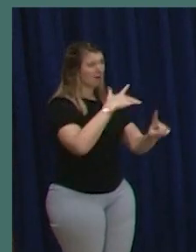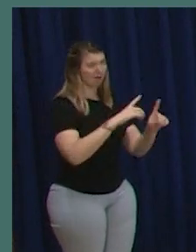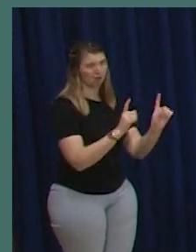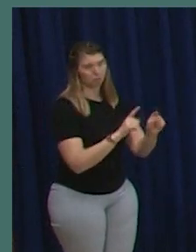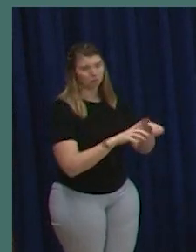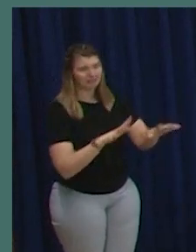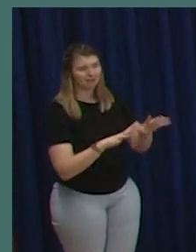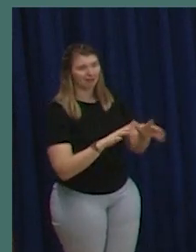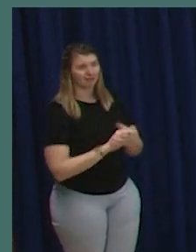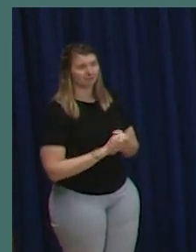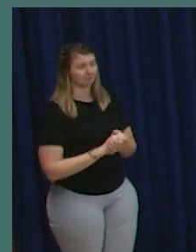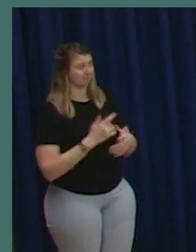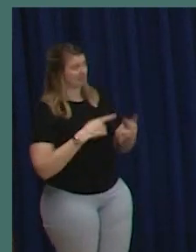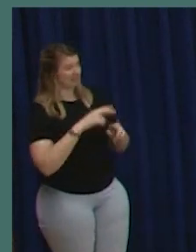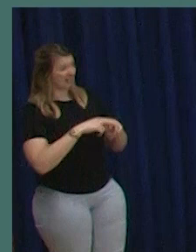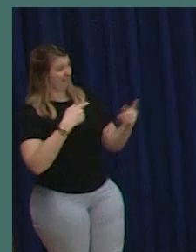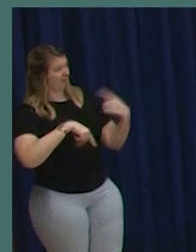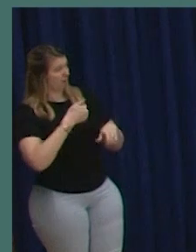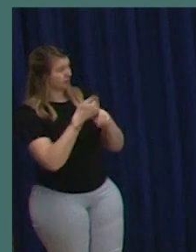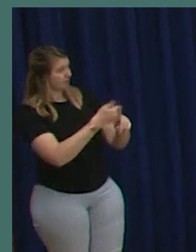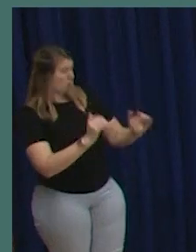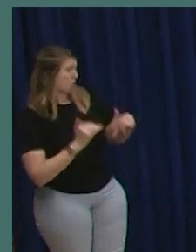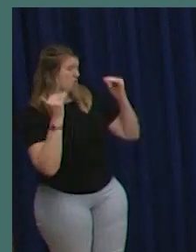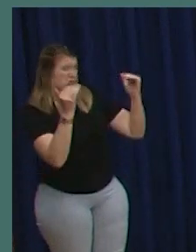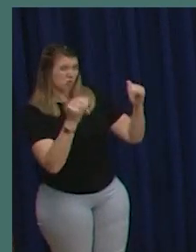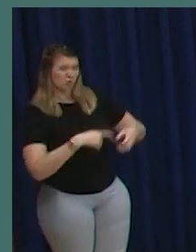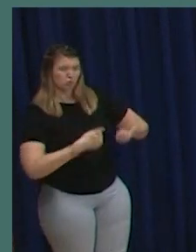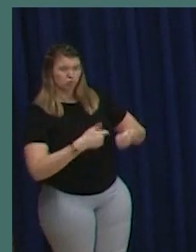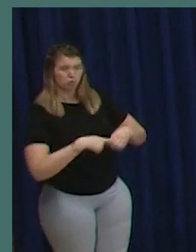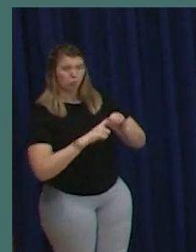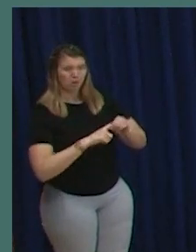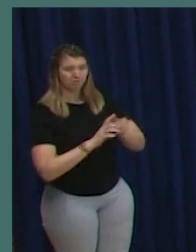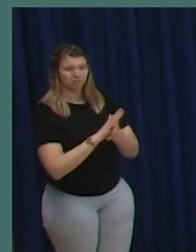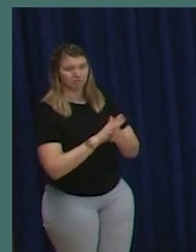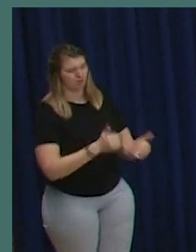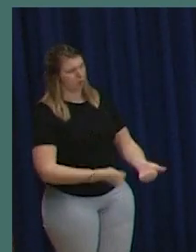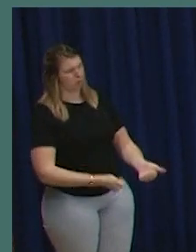high quality support makes a huge difference; think of the social environment what we can do